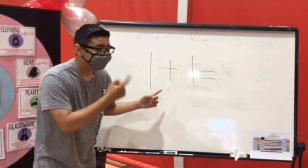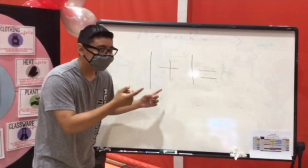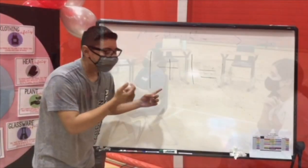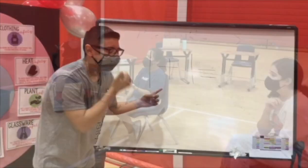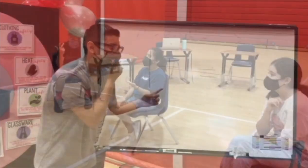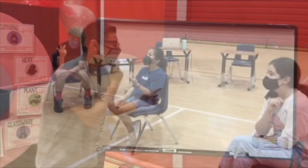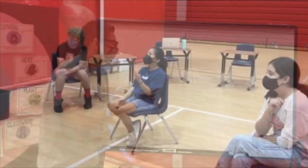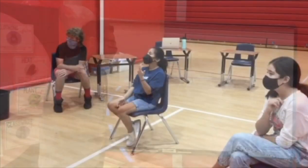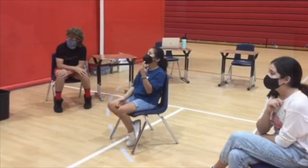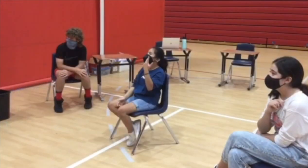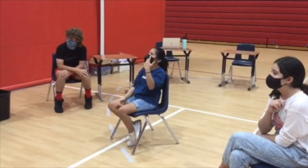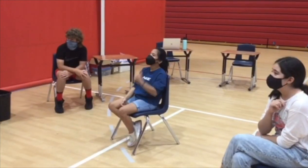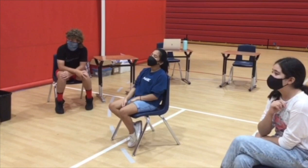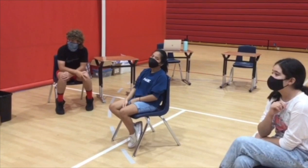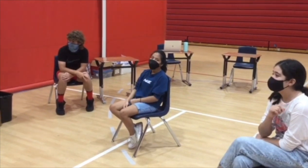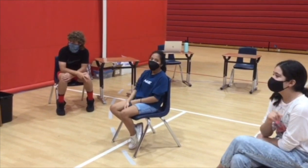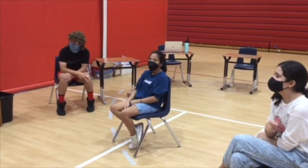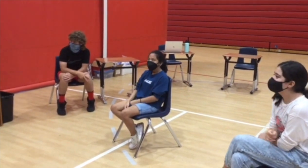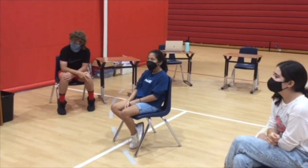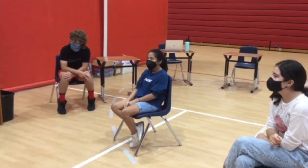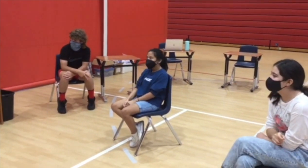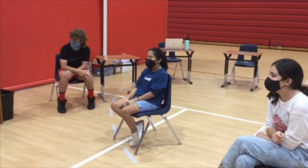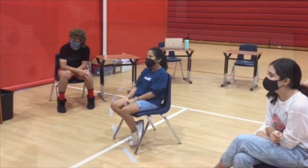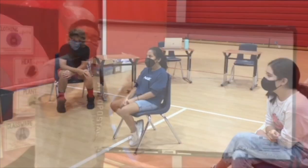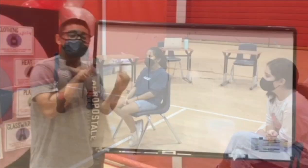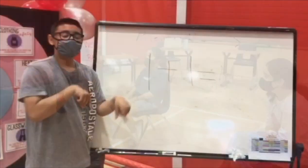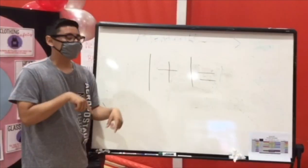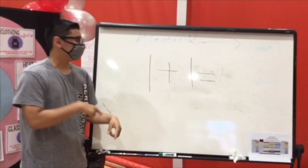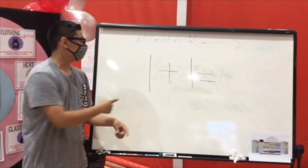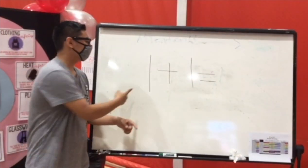You guys are wrong. What's this problem?